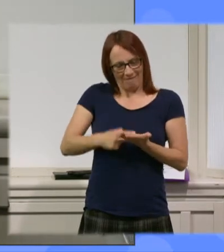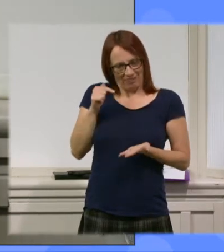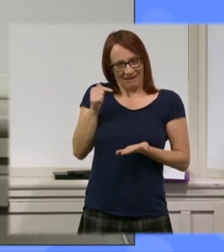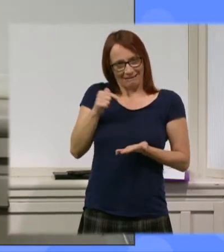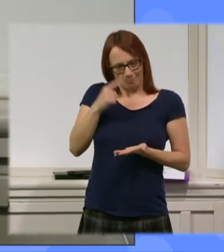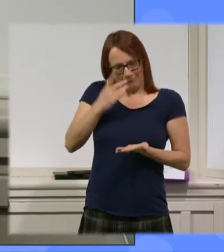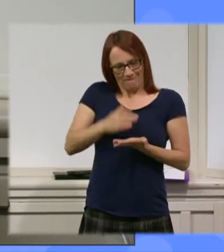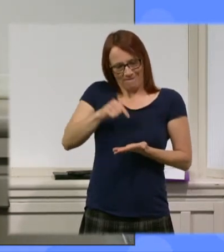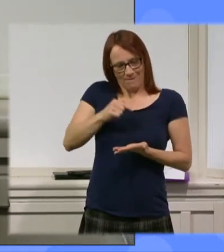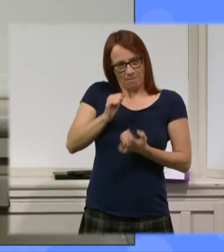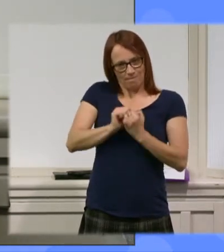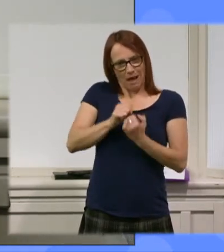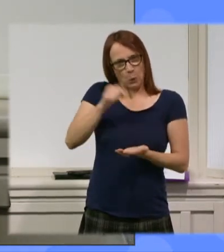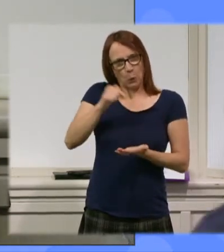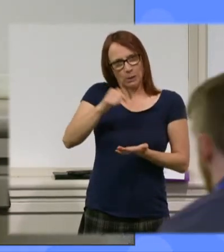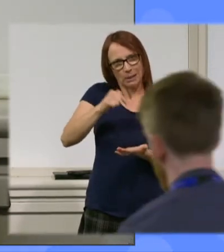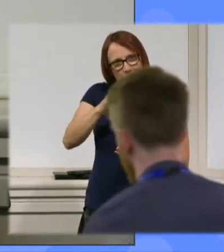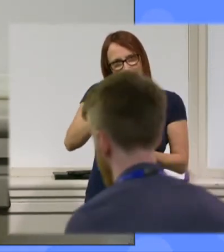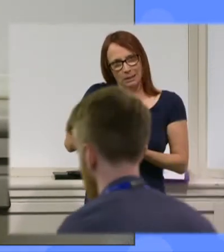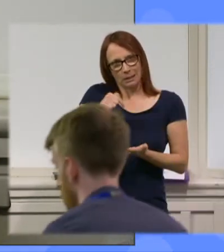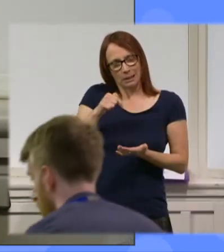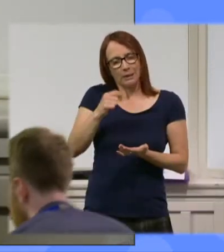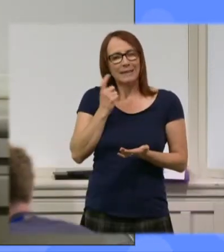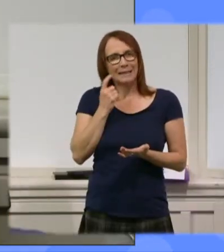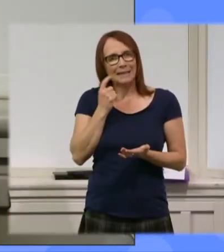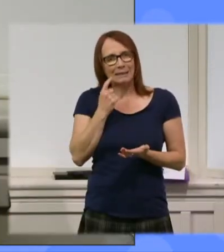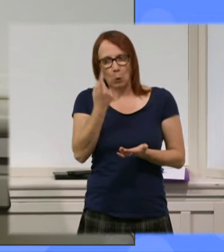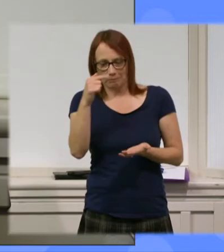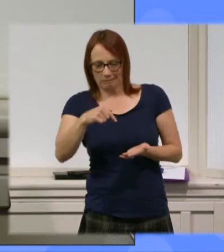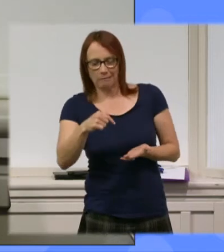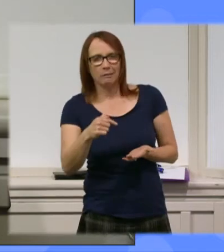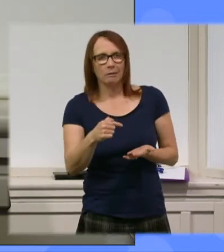understand it and so so this kind of retail approach to politics you know I